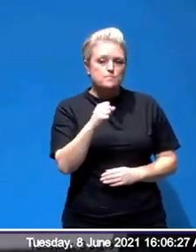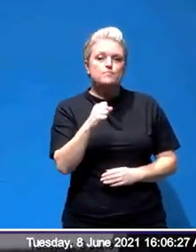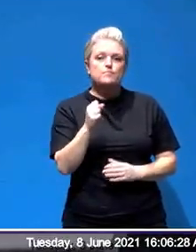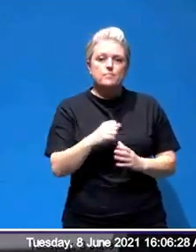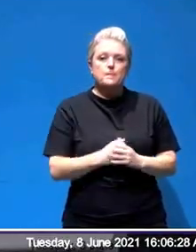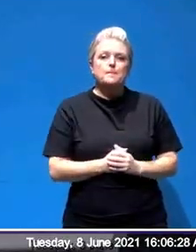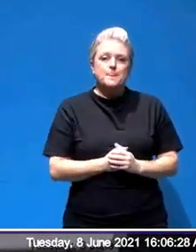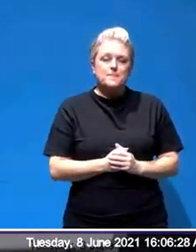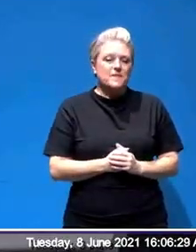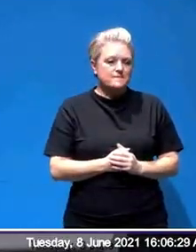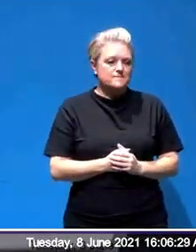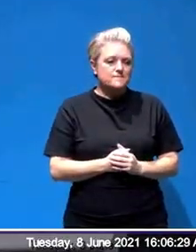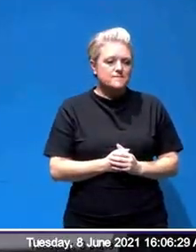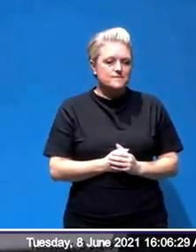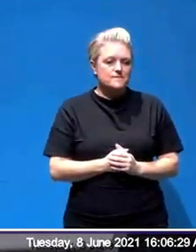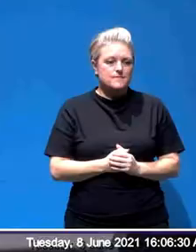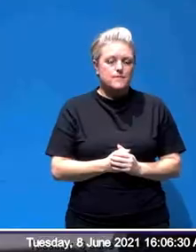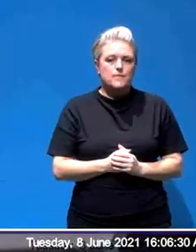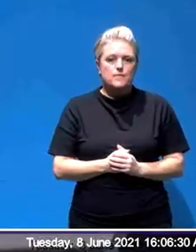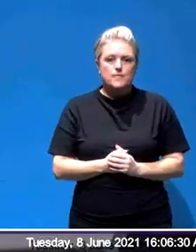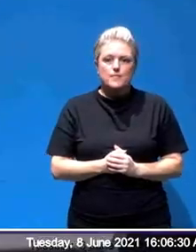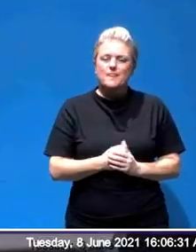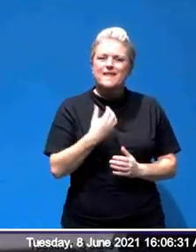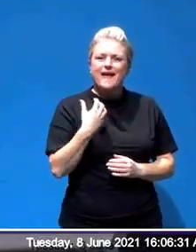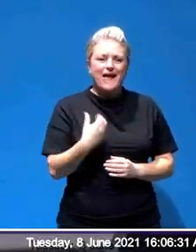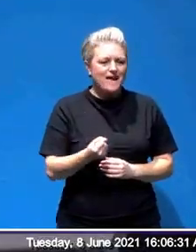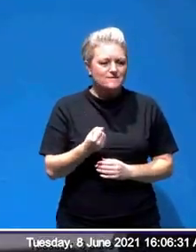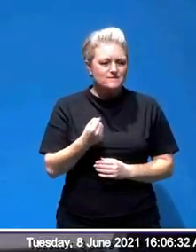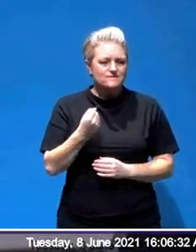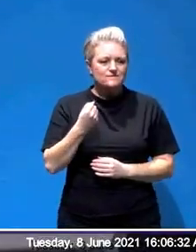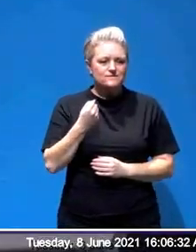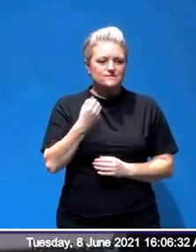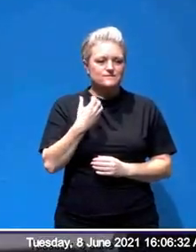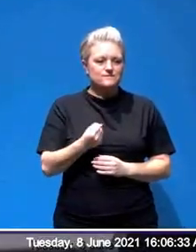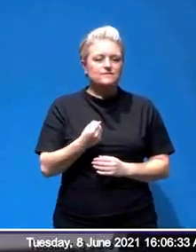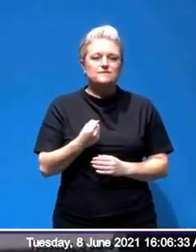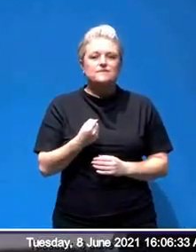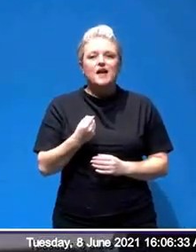areas and they are working with the clients, their families, they are